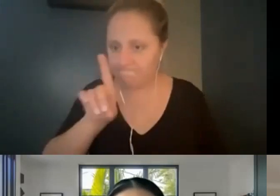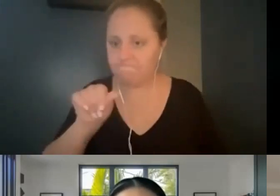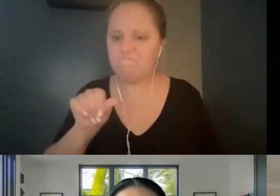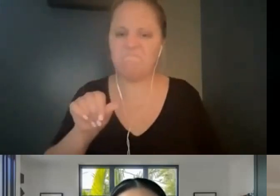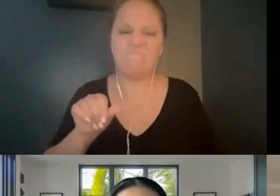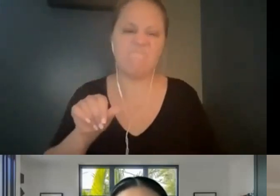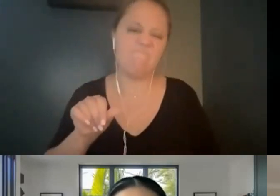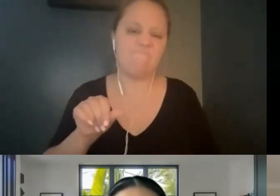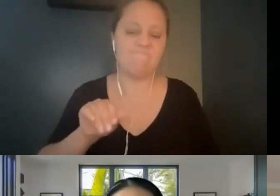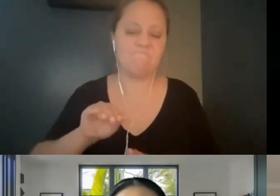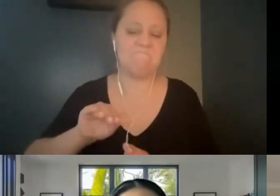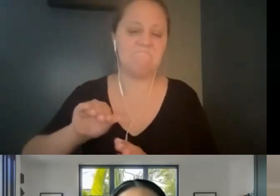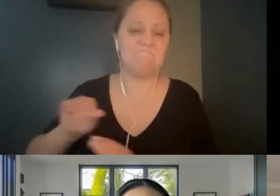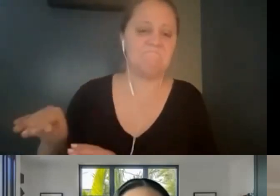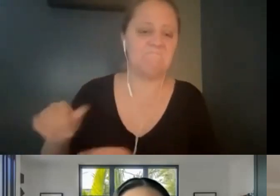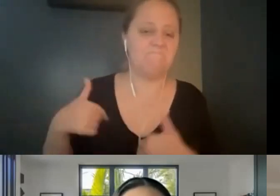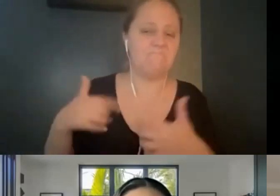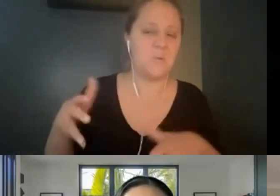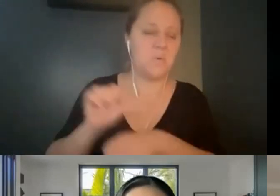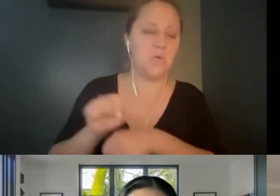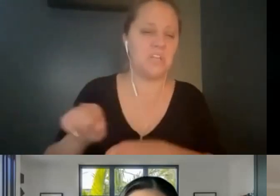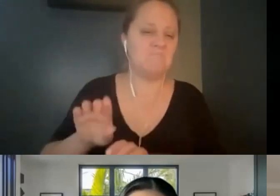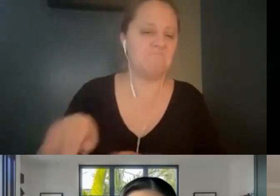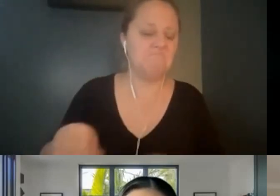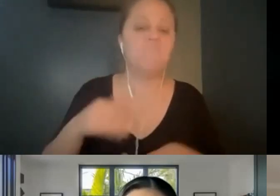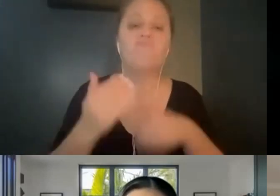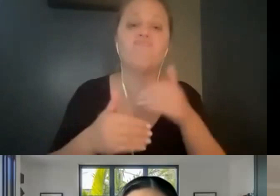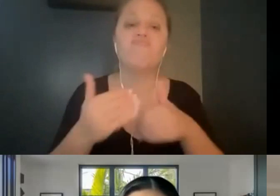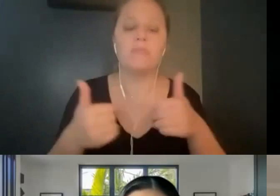hmm, I don't know if I even would want to work there and I'm pretty intentional